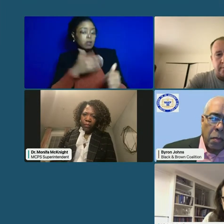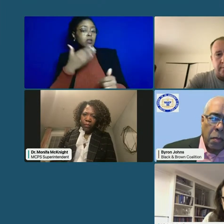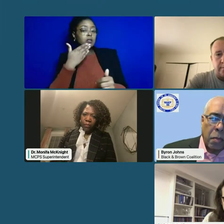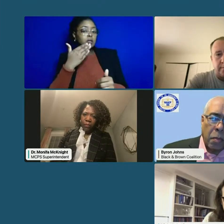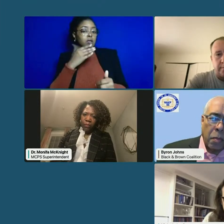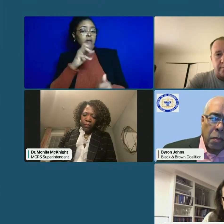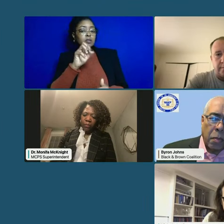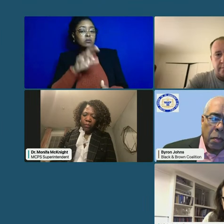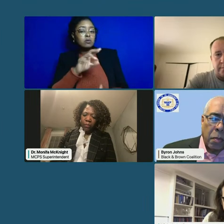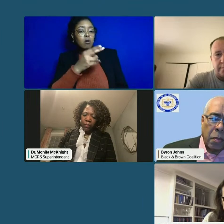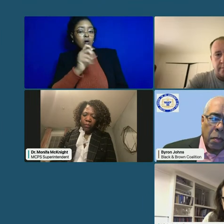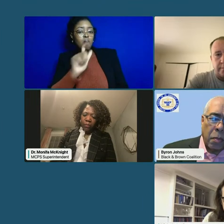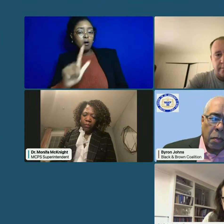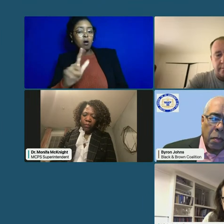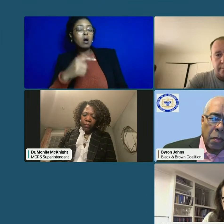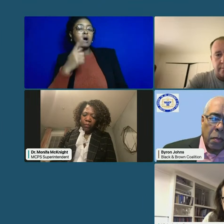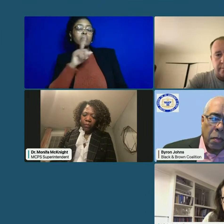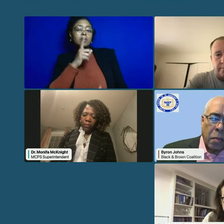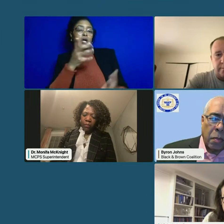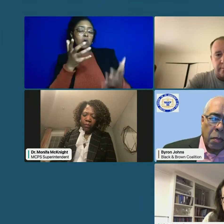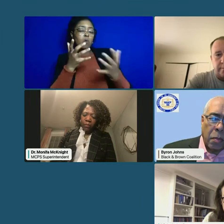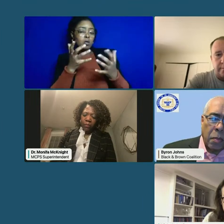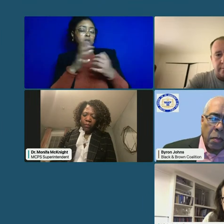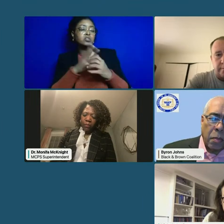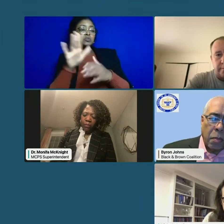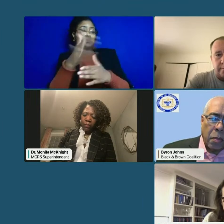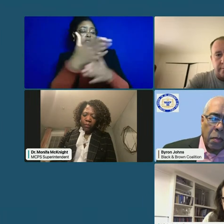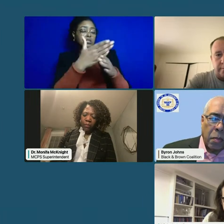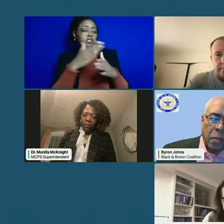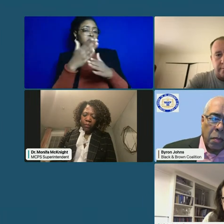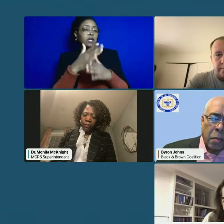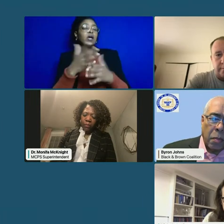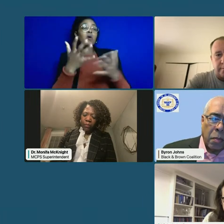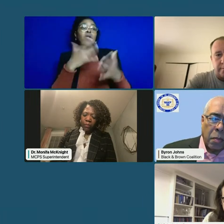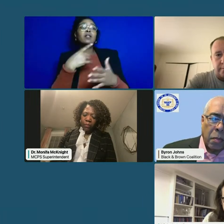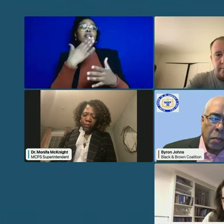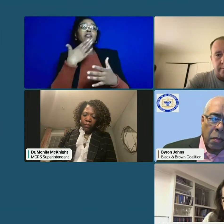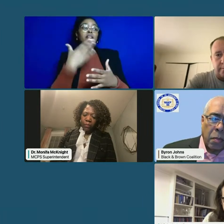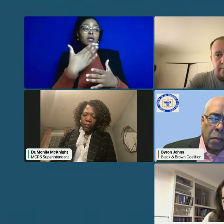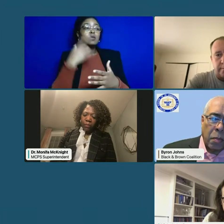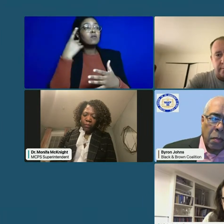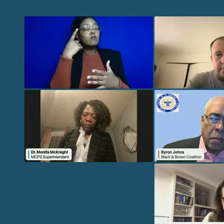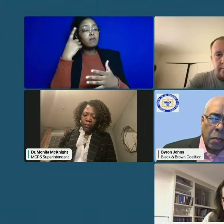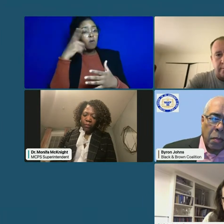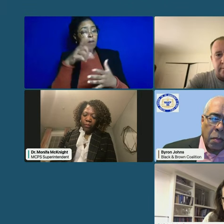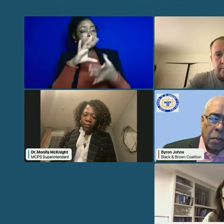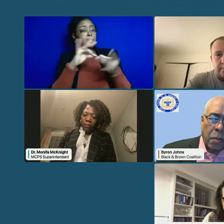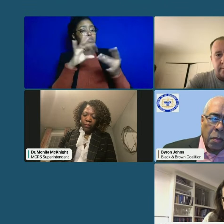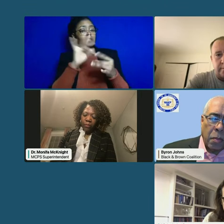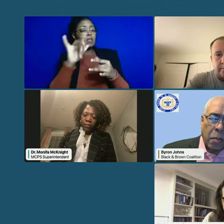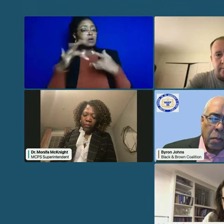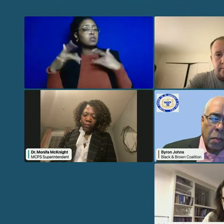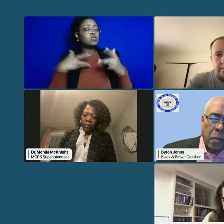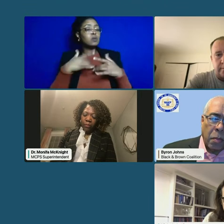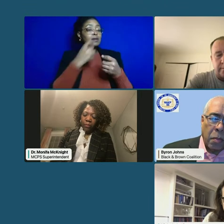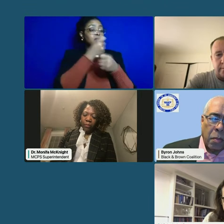you can hear me. I had a little bit of lag there. Umnd thank you, Mr Hall, and I just wanted